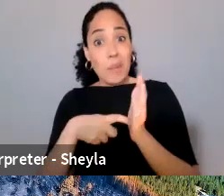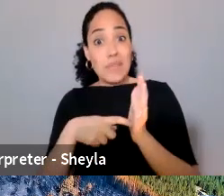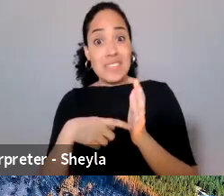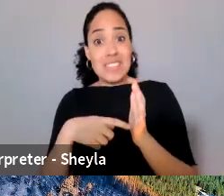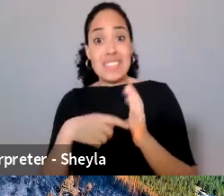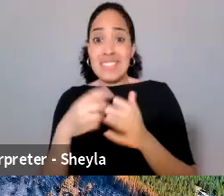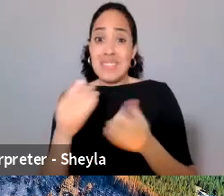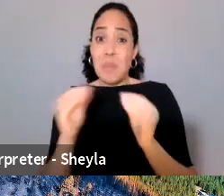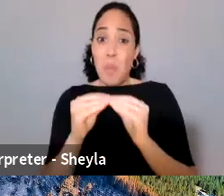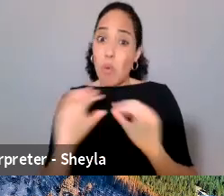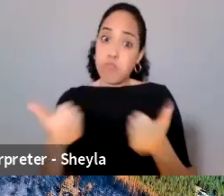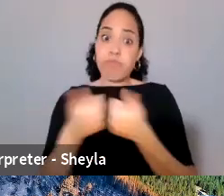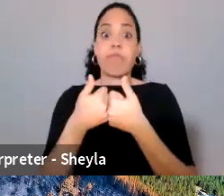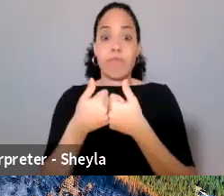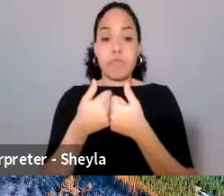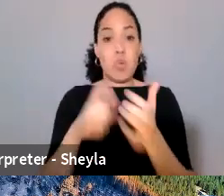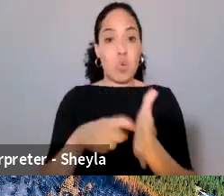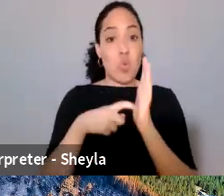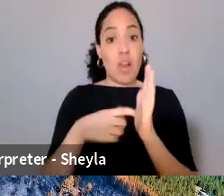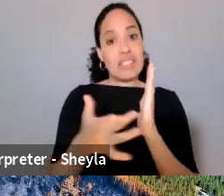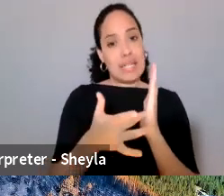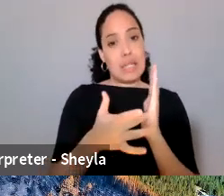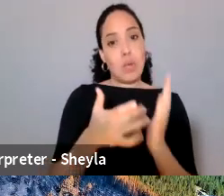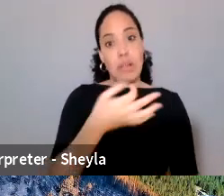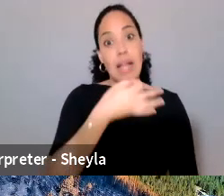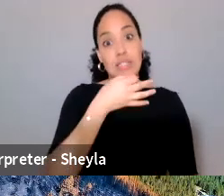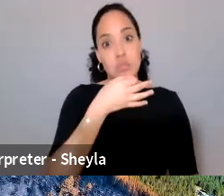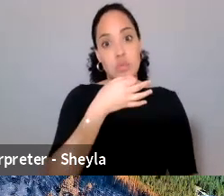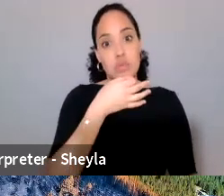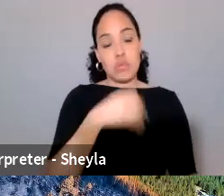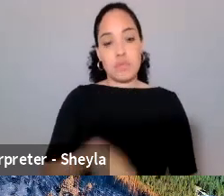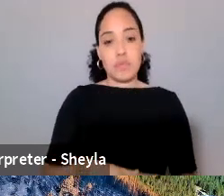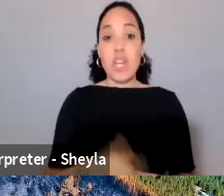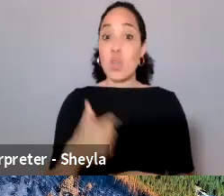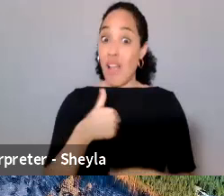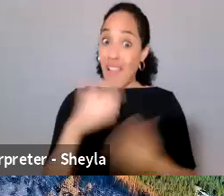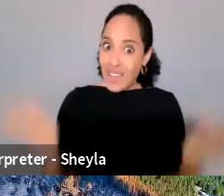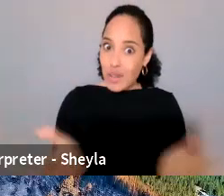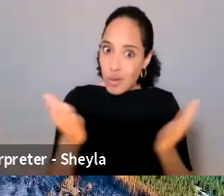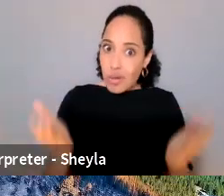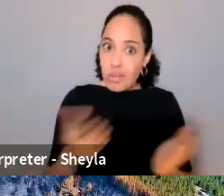technical expertise so that's why I encourage homeowners to seek out technical assistance